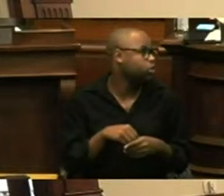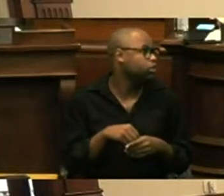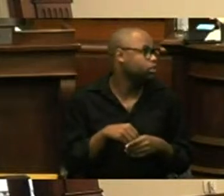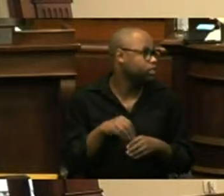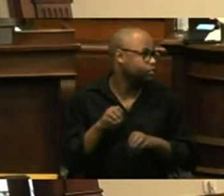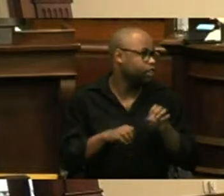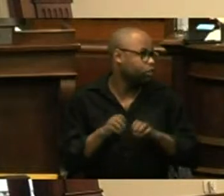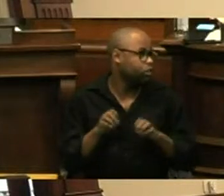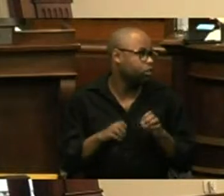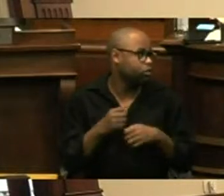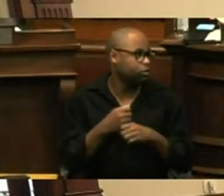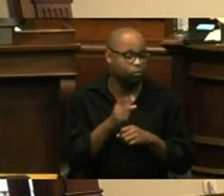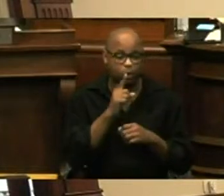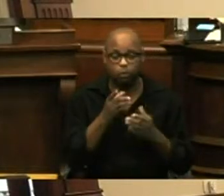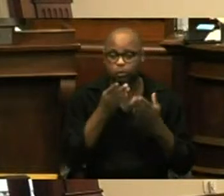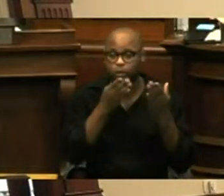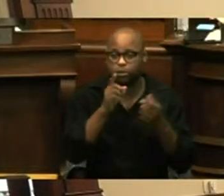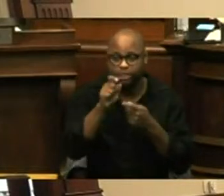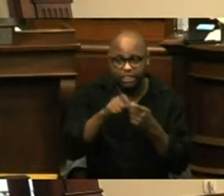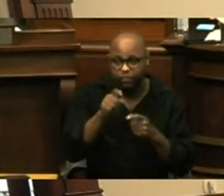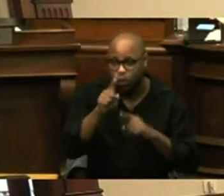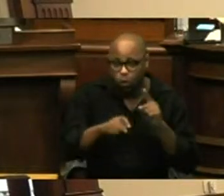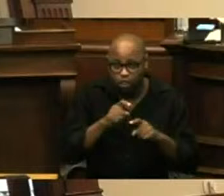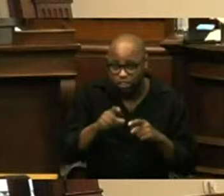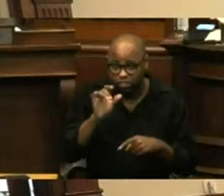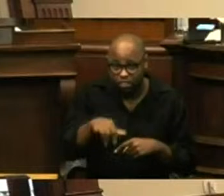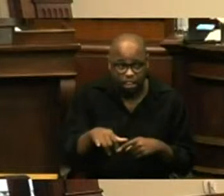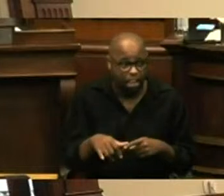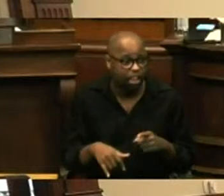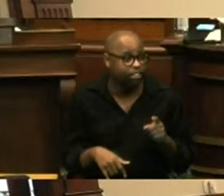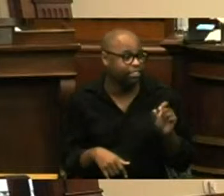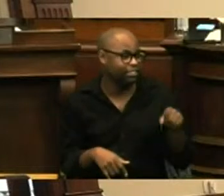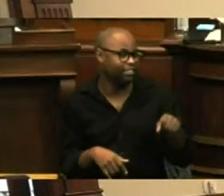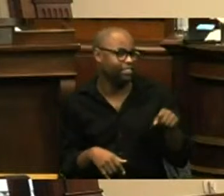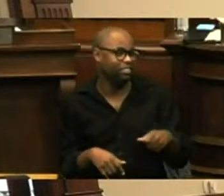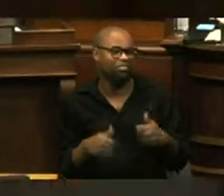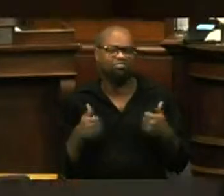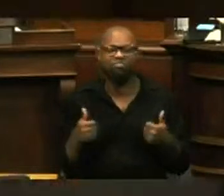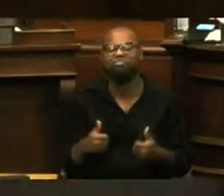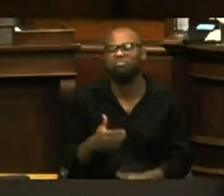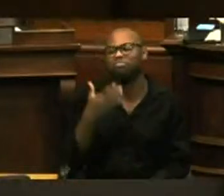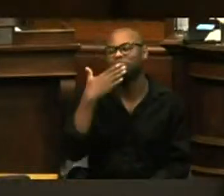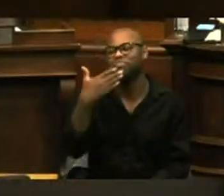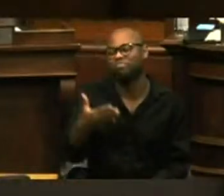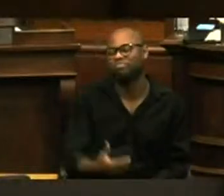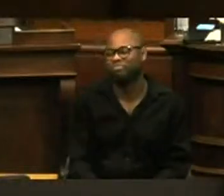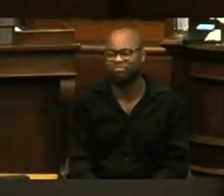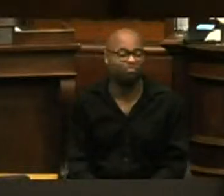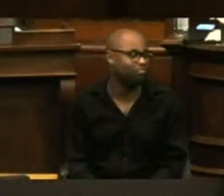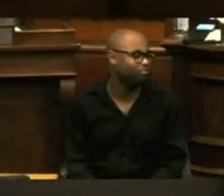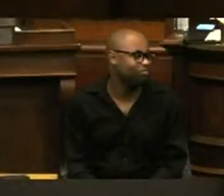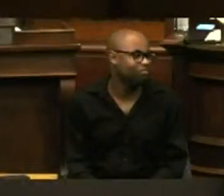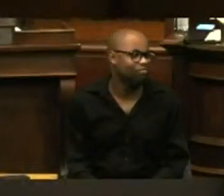council would like to have included in said evaluation, we could at least potentially make a proposal of that specific